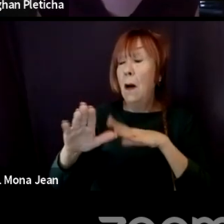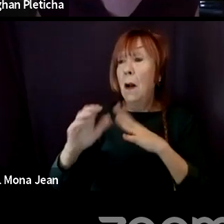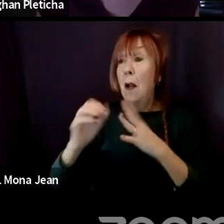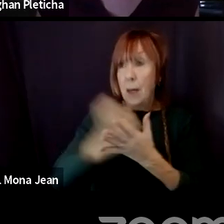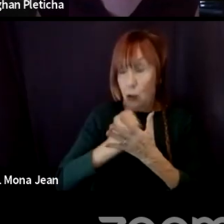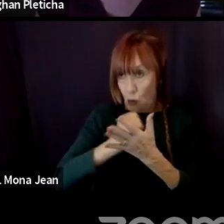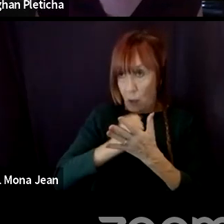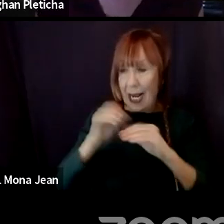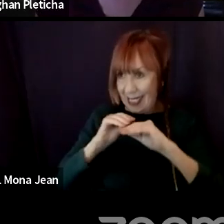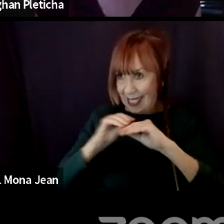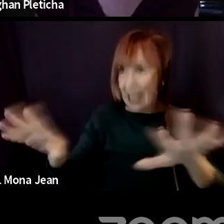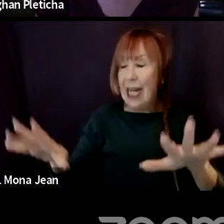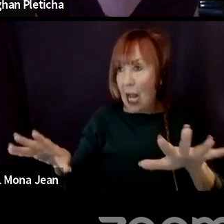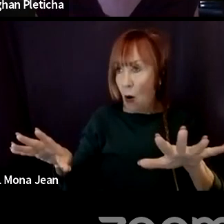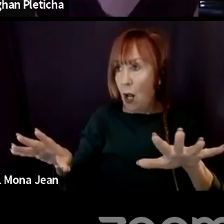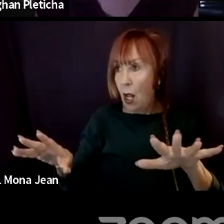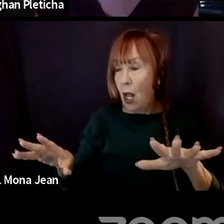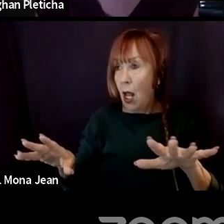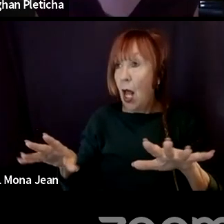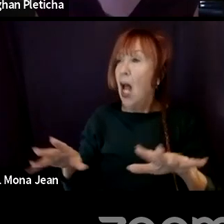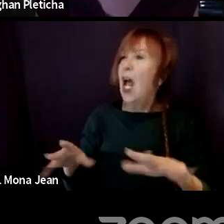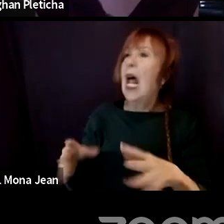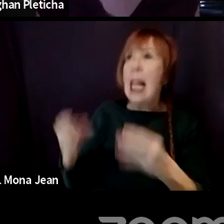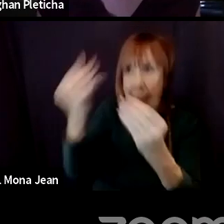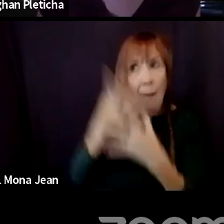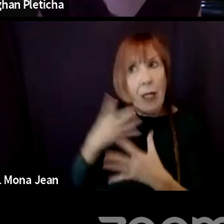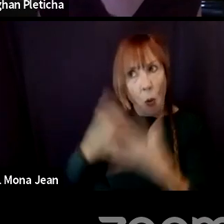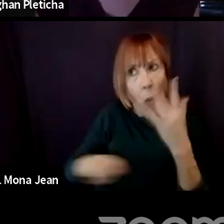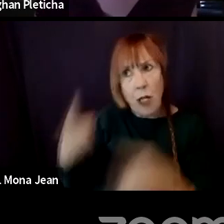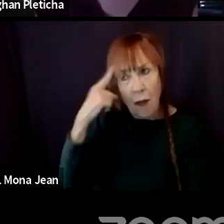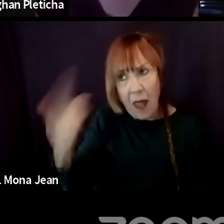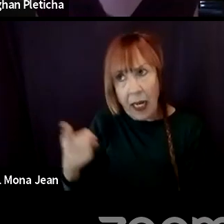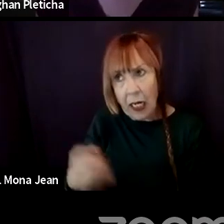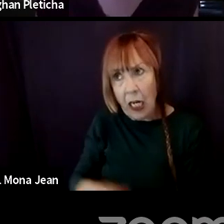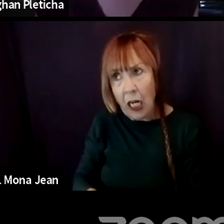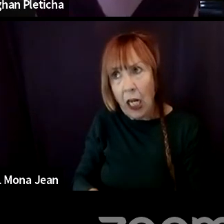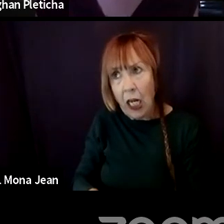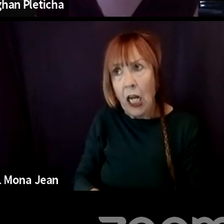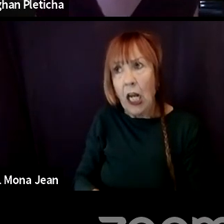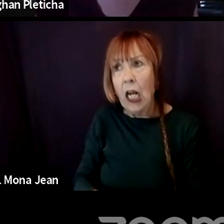it can create a shitstorm. Like people like, oh, well, you should do this with this character.